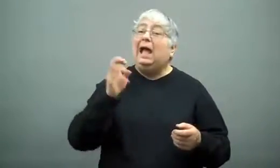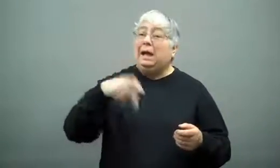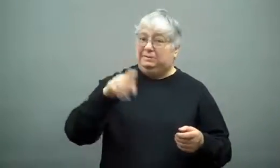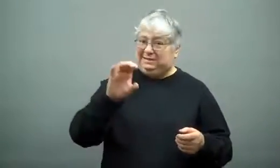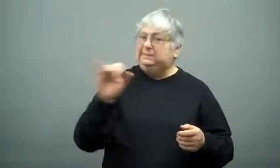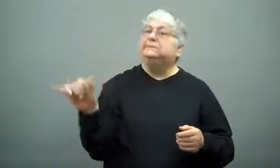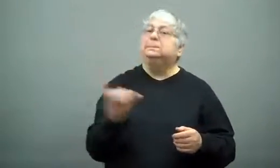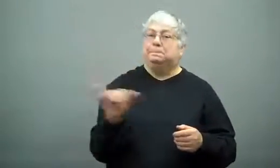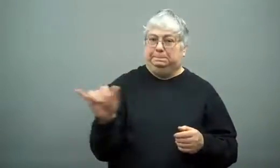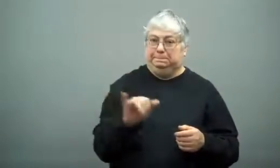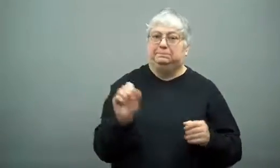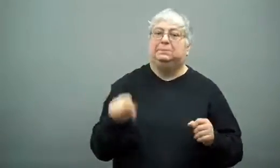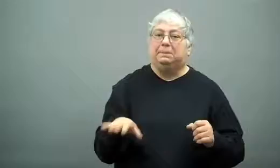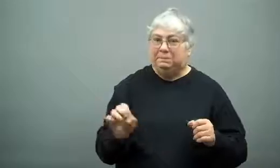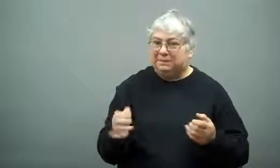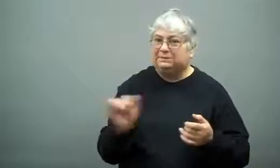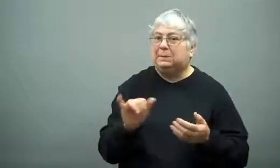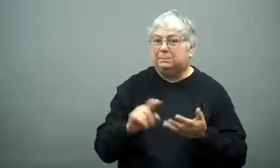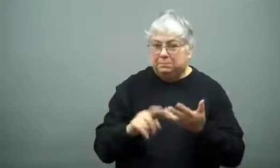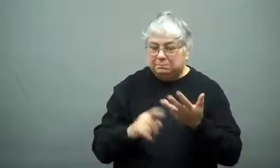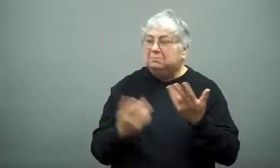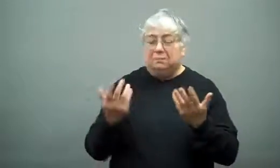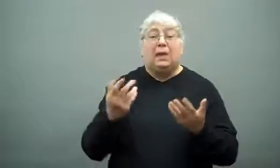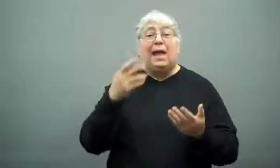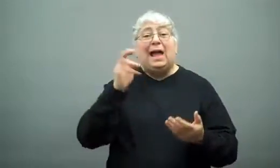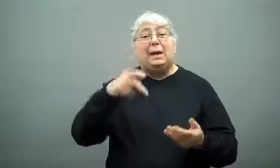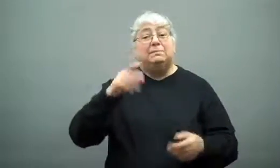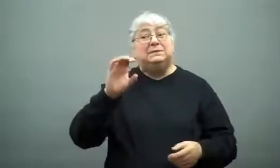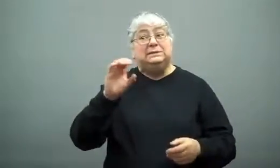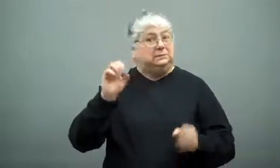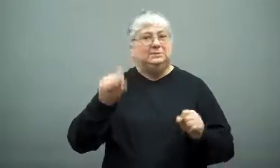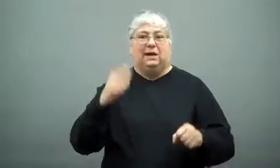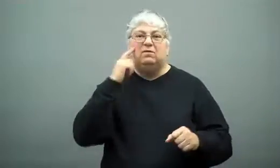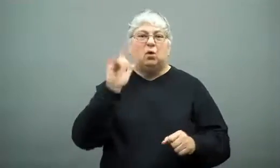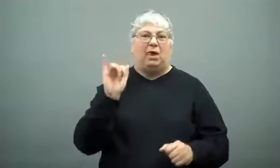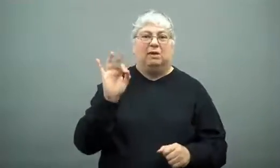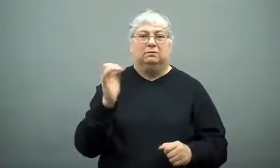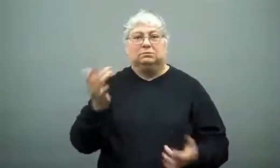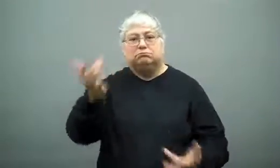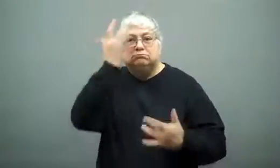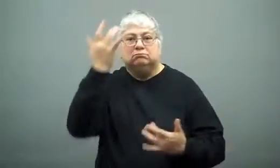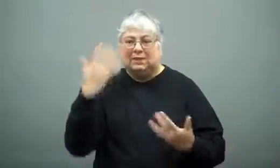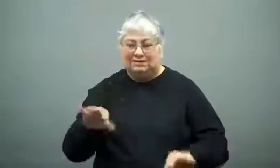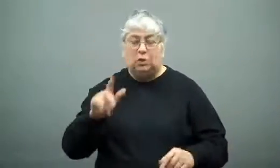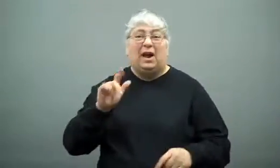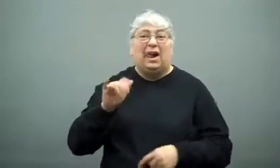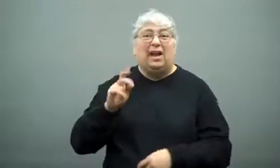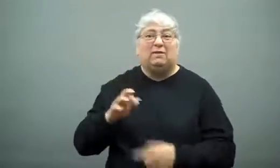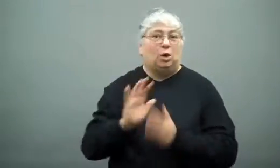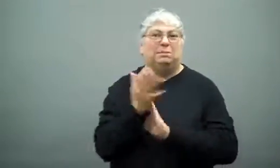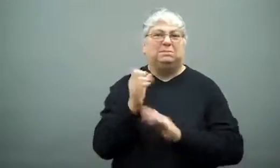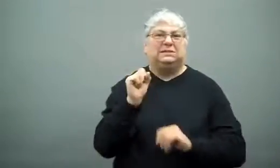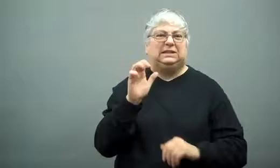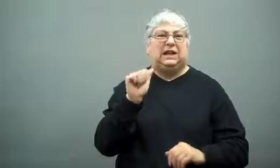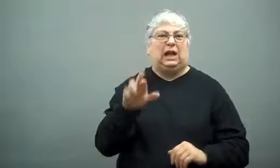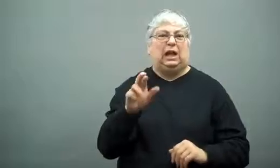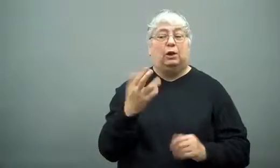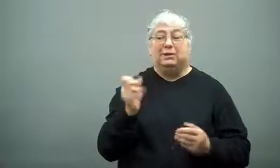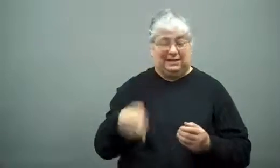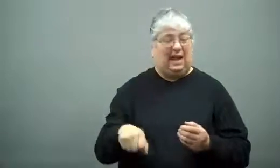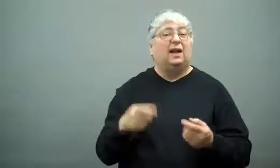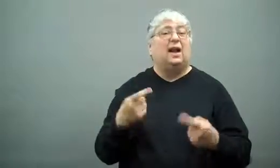Hepatitis C is transmitted the same way.